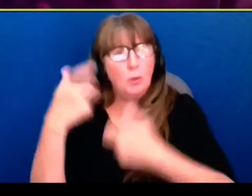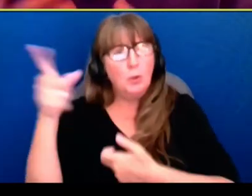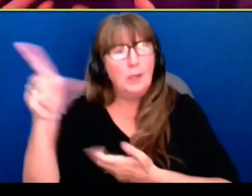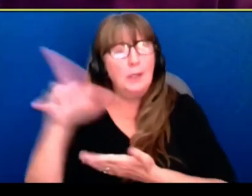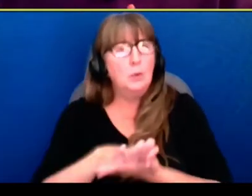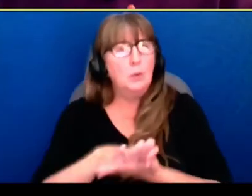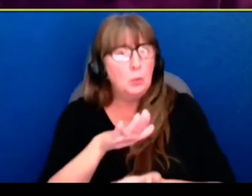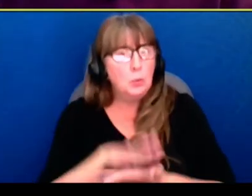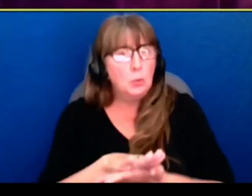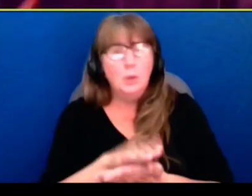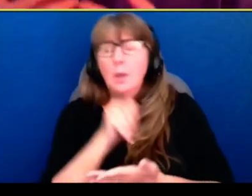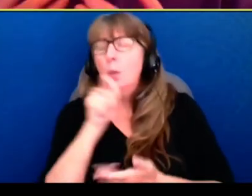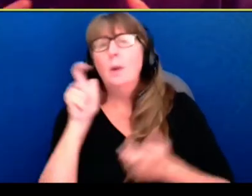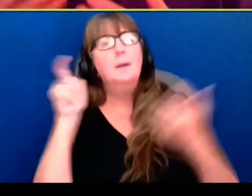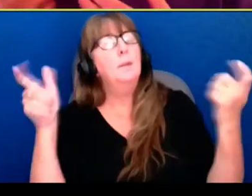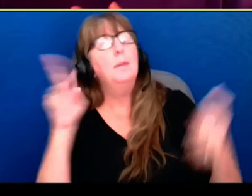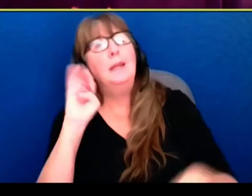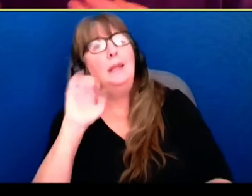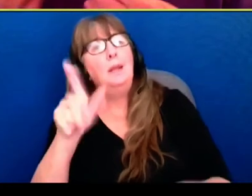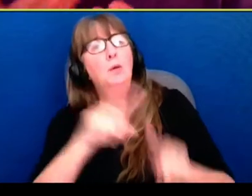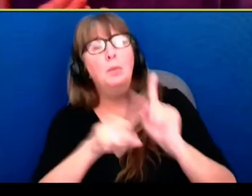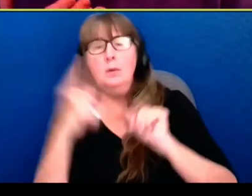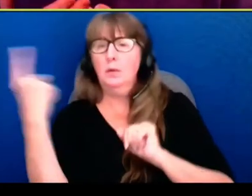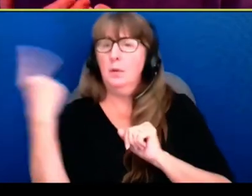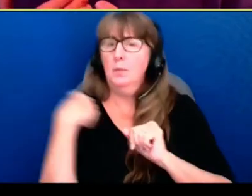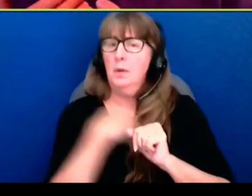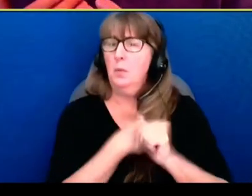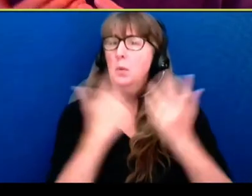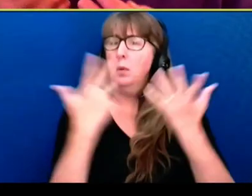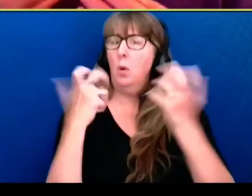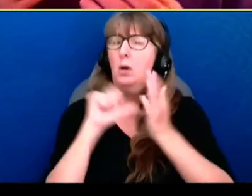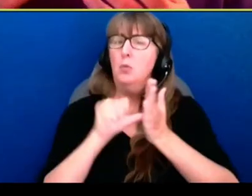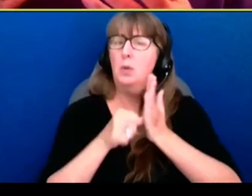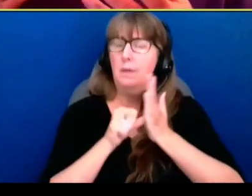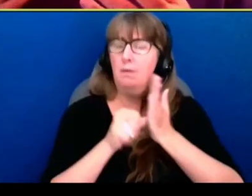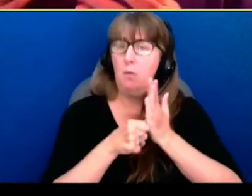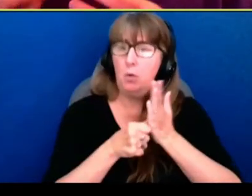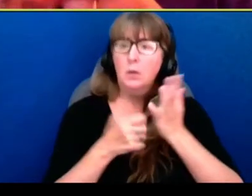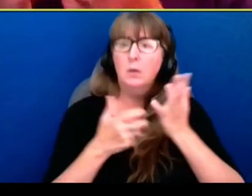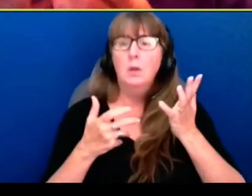It wasn't a big deal, but it was something we wanted to reinforce that it wasn't a